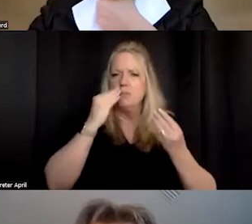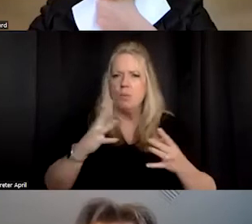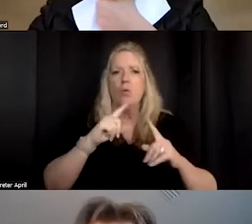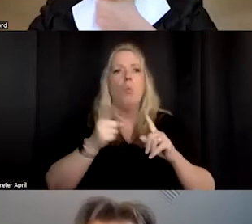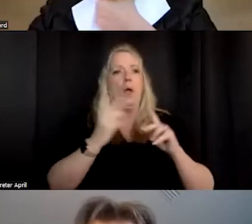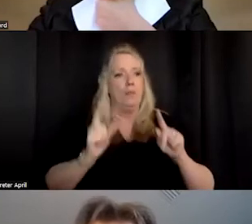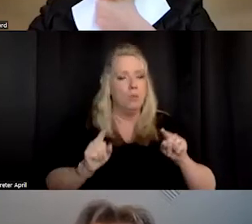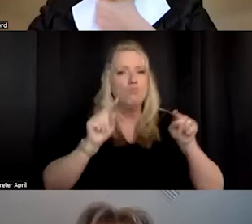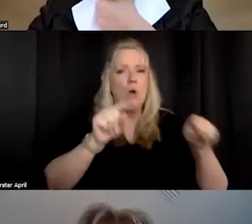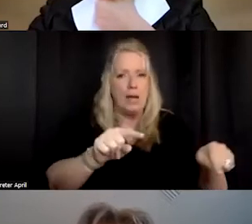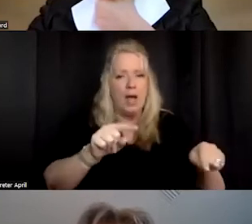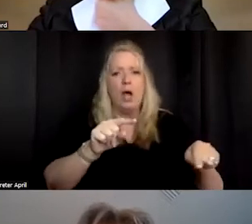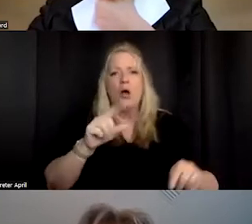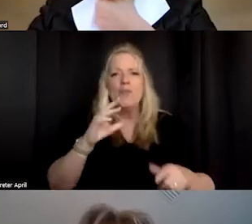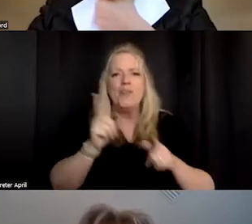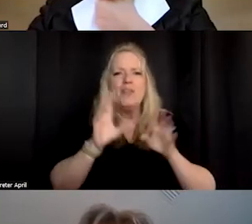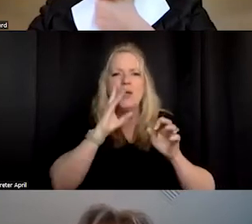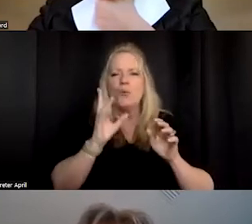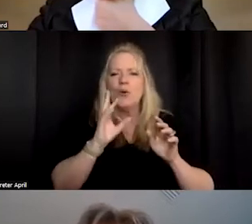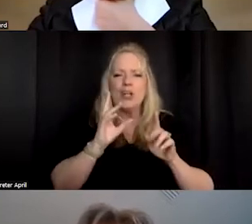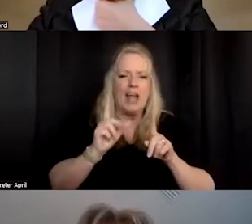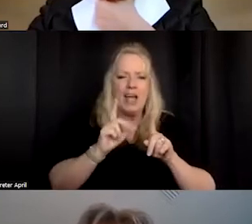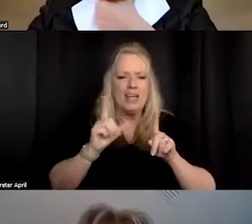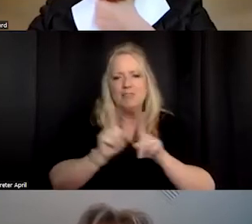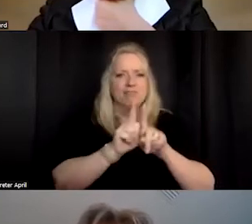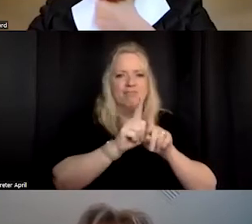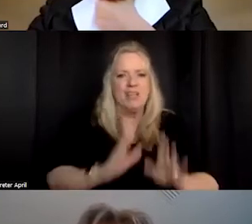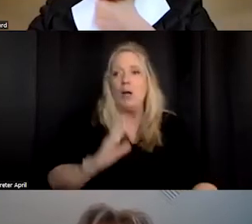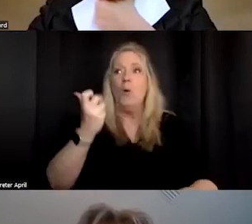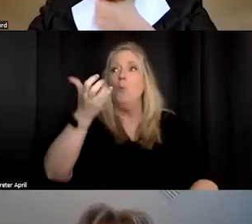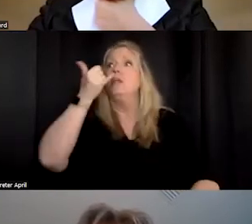THEY WERE LIKE, LITTLE DISCIPLES. THEY WERE LIKE, LET'S CALL THE POISON CENTER. WHO IS POISON